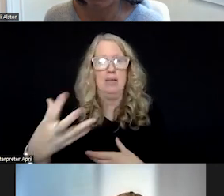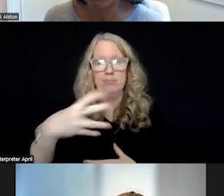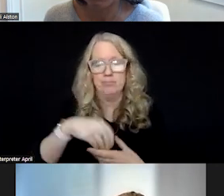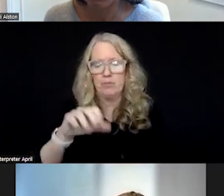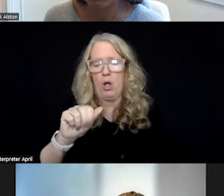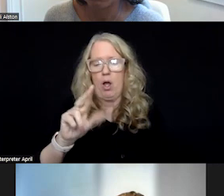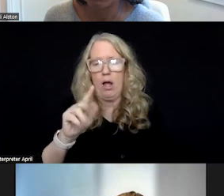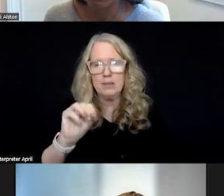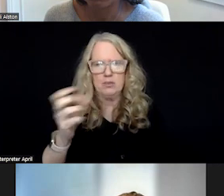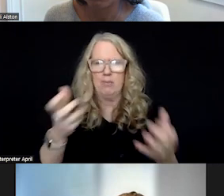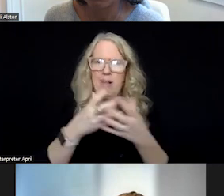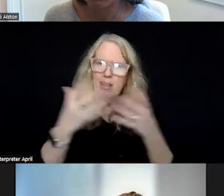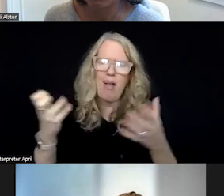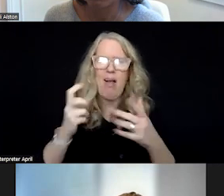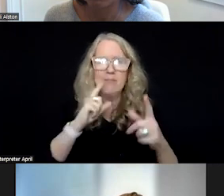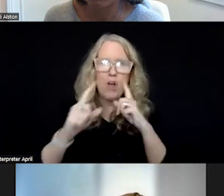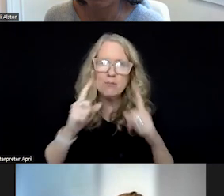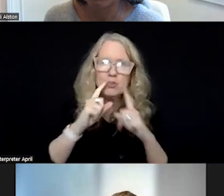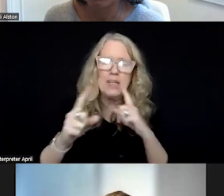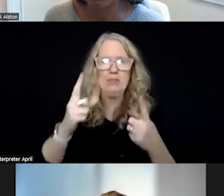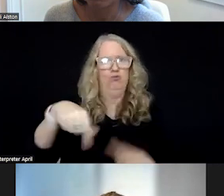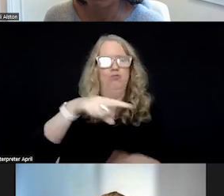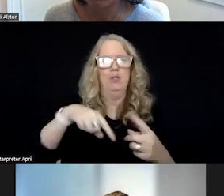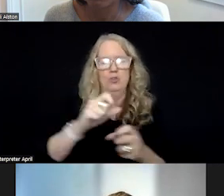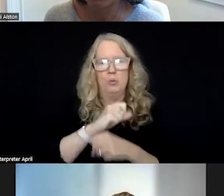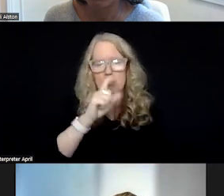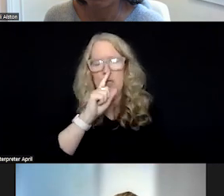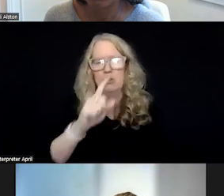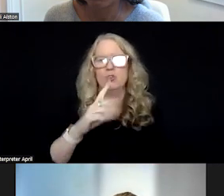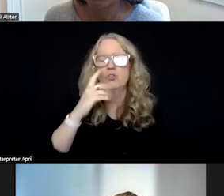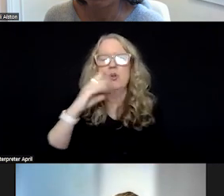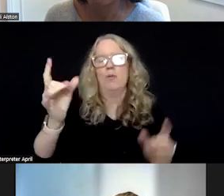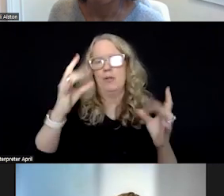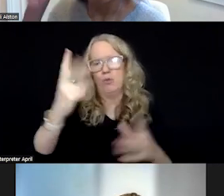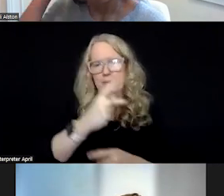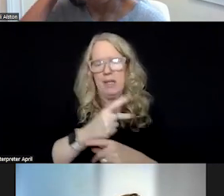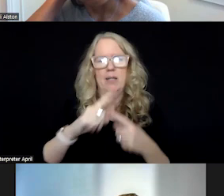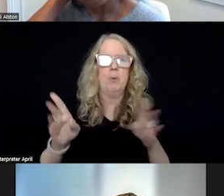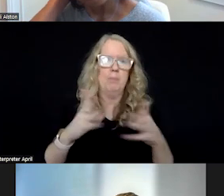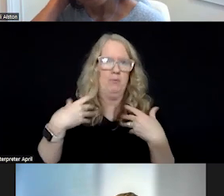CONVERSATION AROUND CRISIS CARE AND IF THEY HAVE CAPACITY FOR